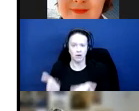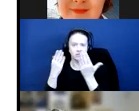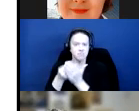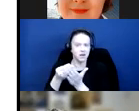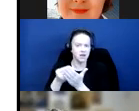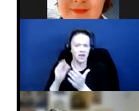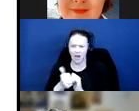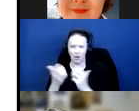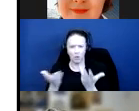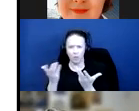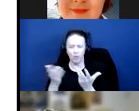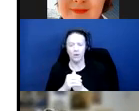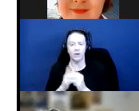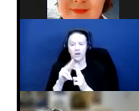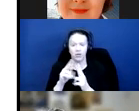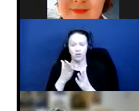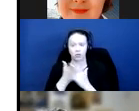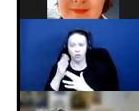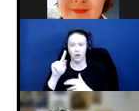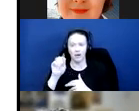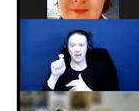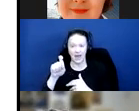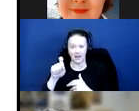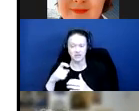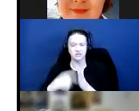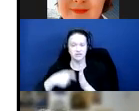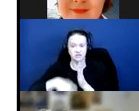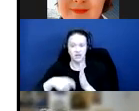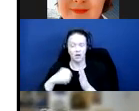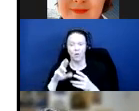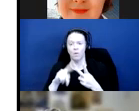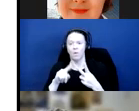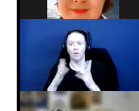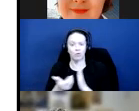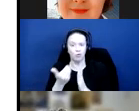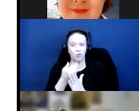either through taxes or like new money that gets collected